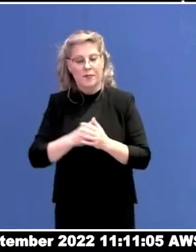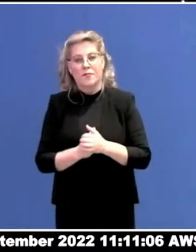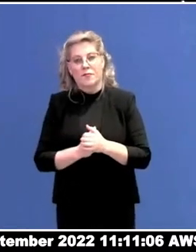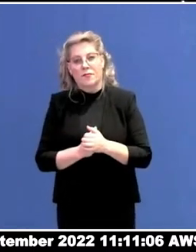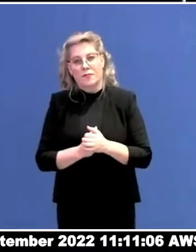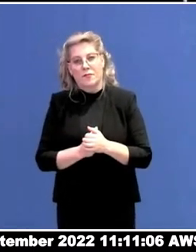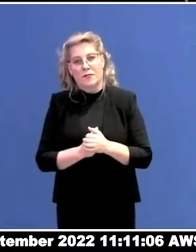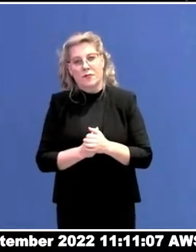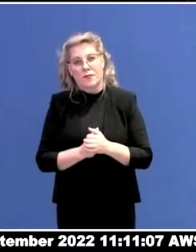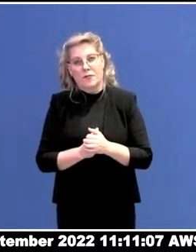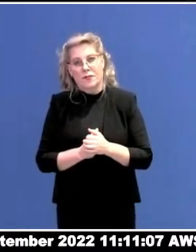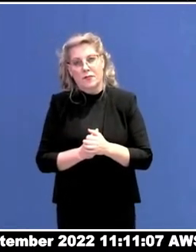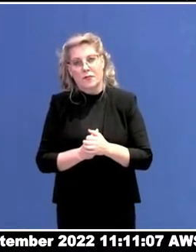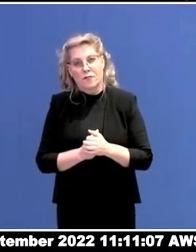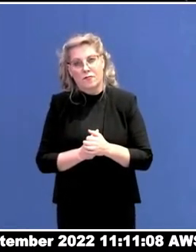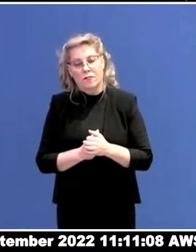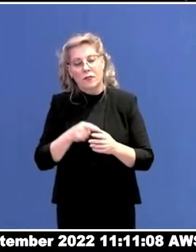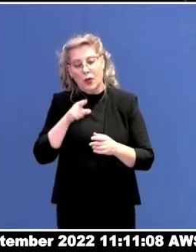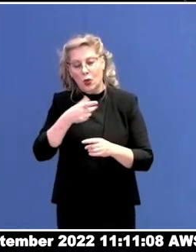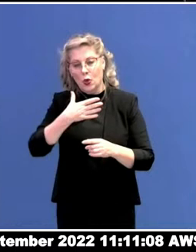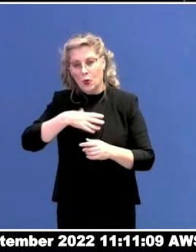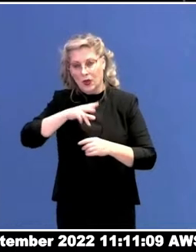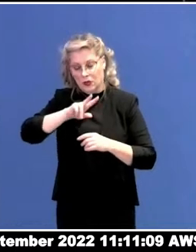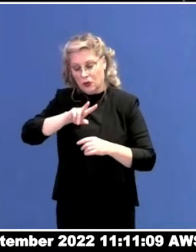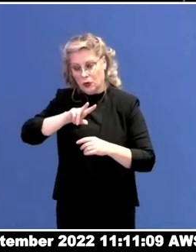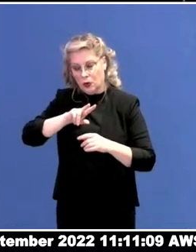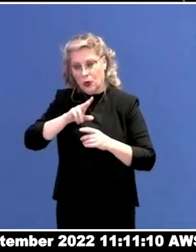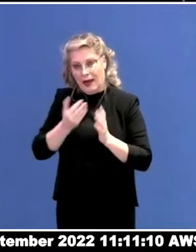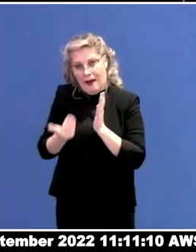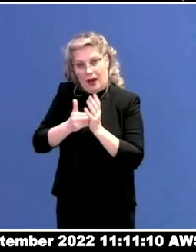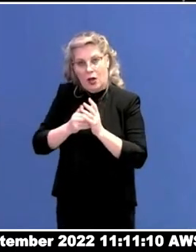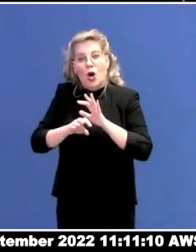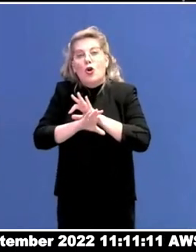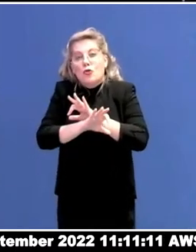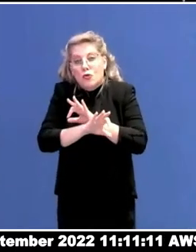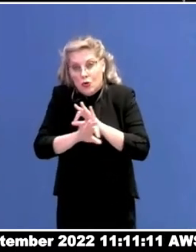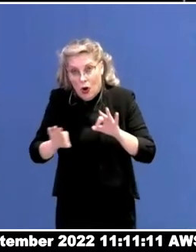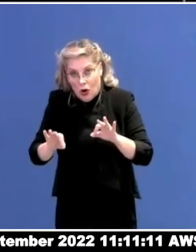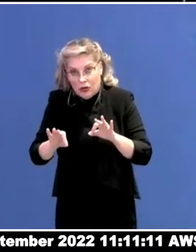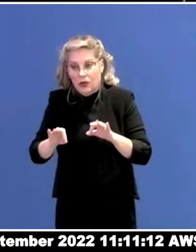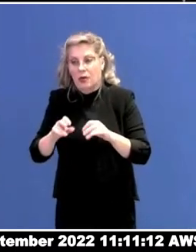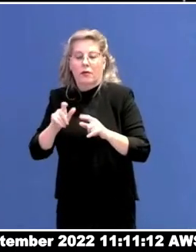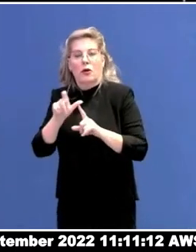to that they are..." And you wish to insert the word "not" before "culturally safe environments"; is that